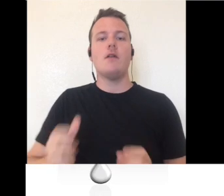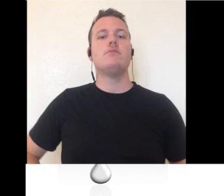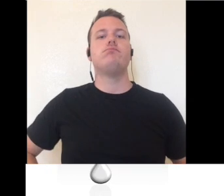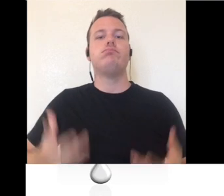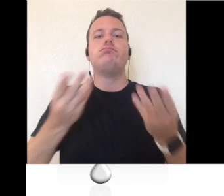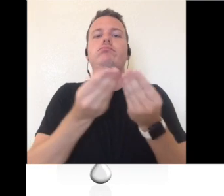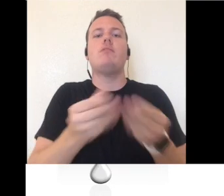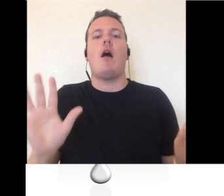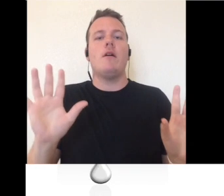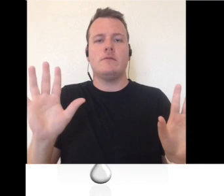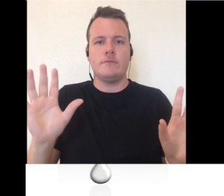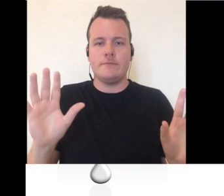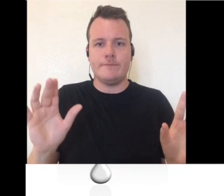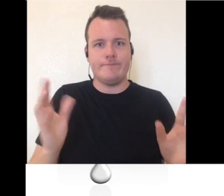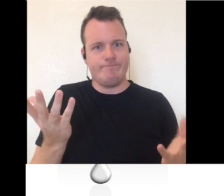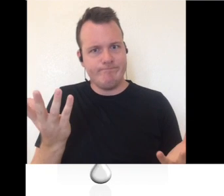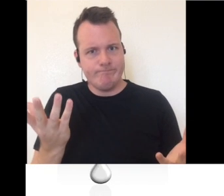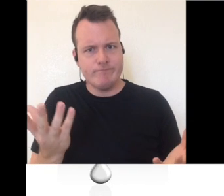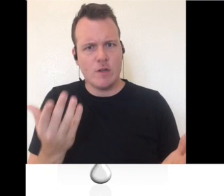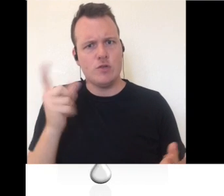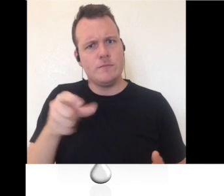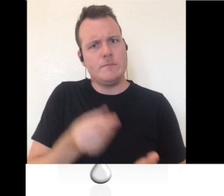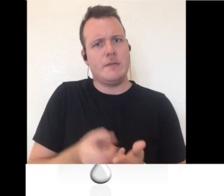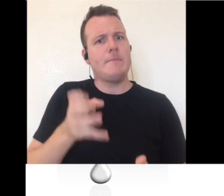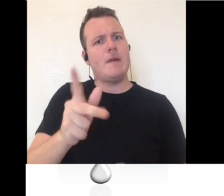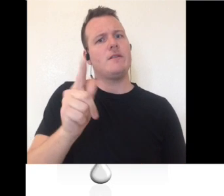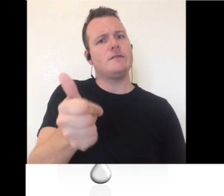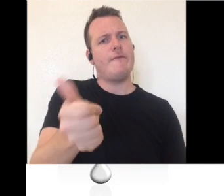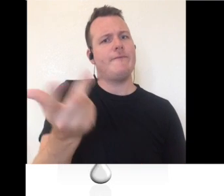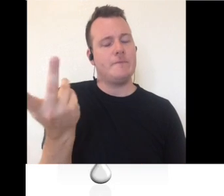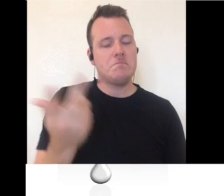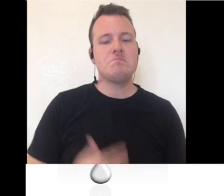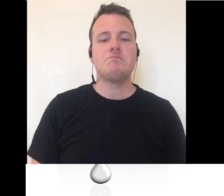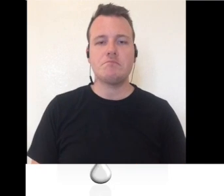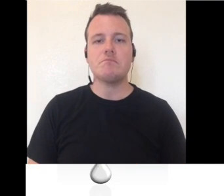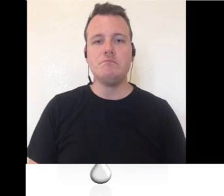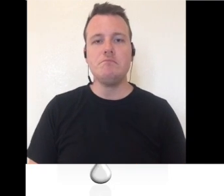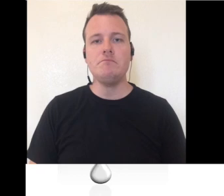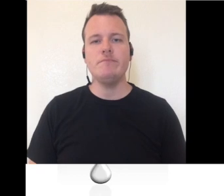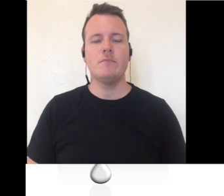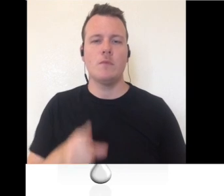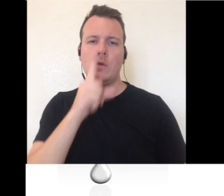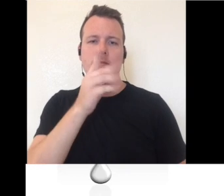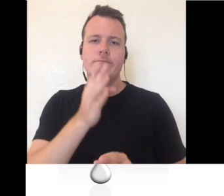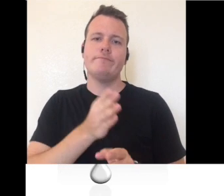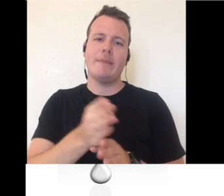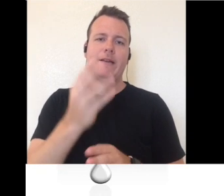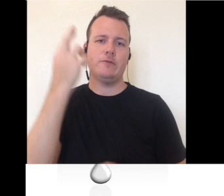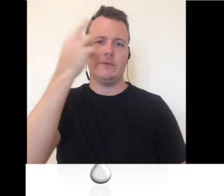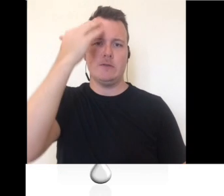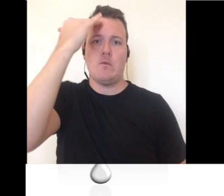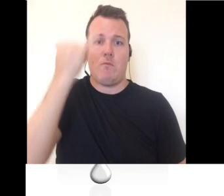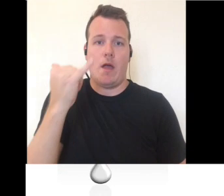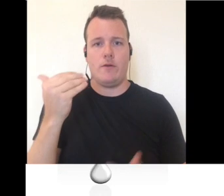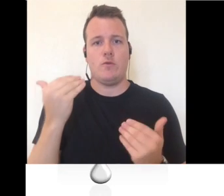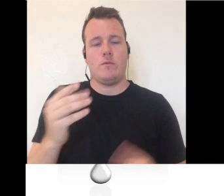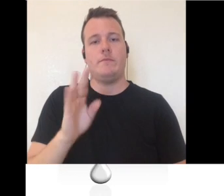money in a- in an enterprise that doesn't doesn't pan out. So- so those are main